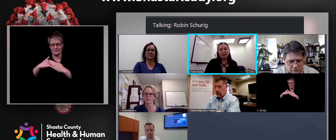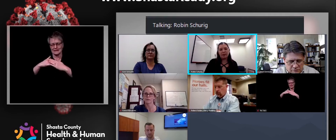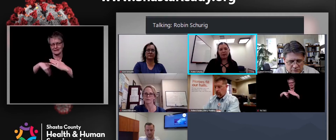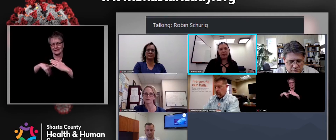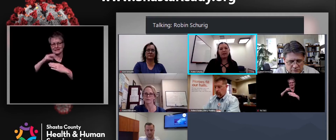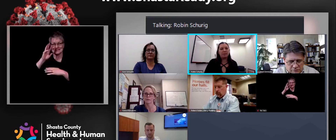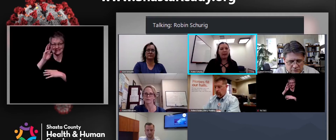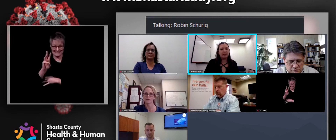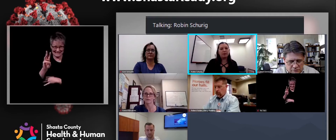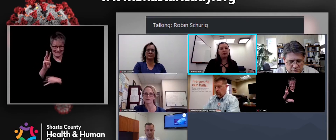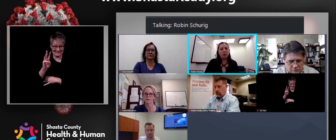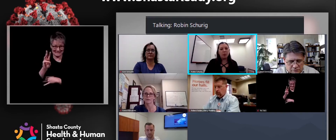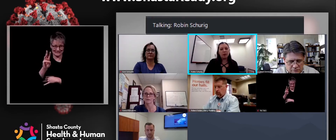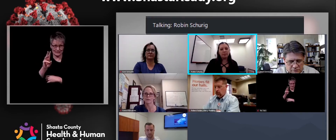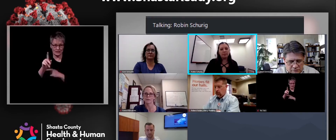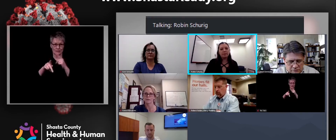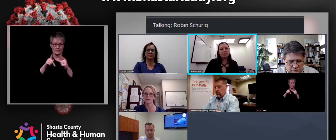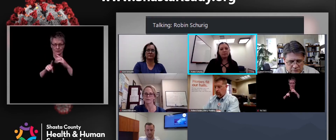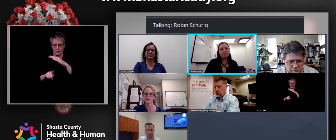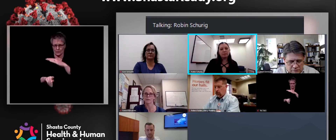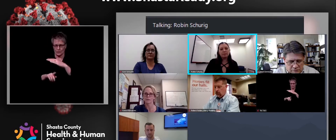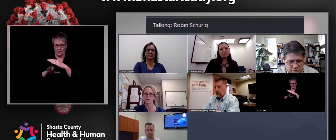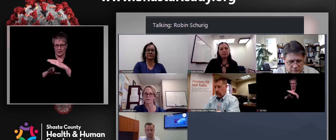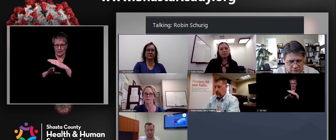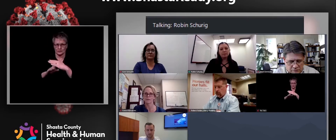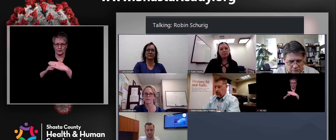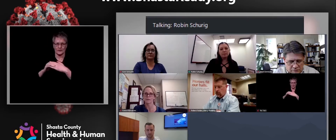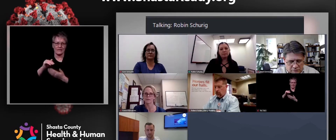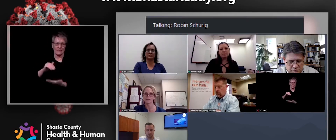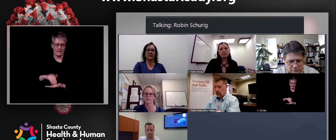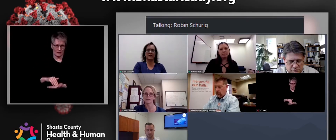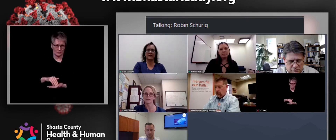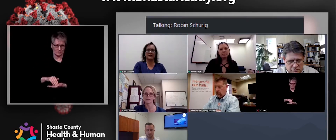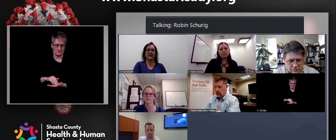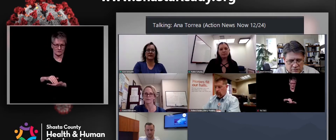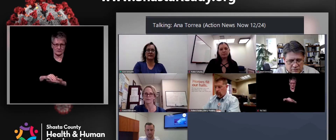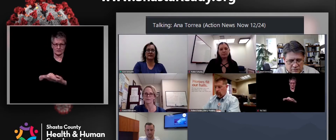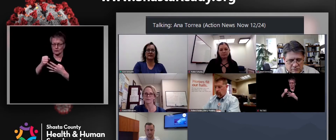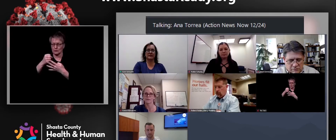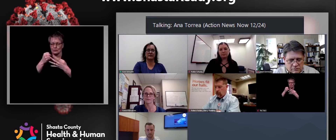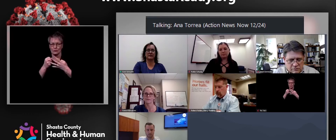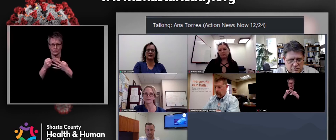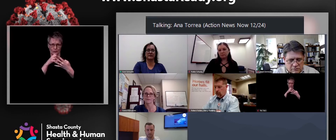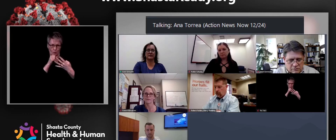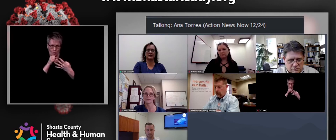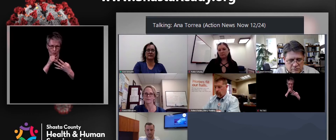instead of needing to be less than four. Okay. Thank you for that clarification. And